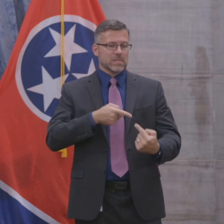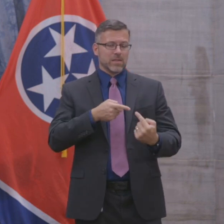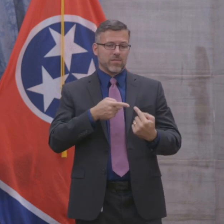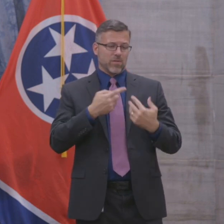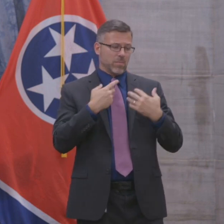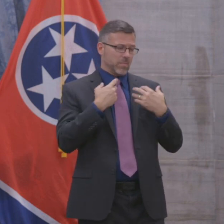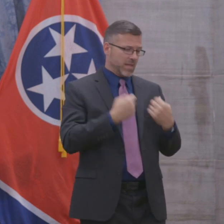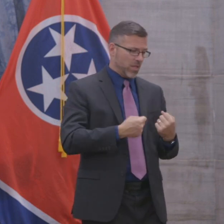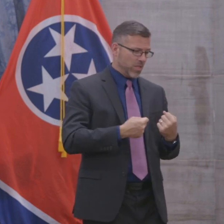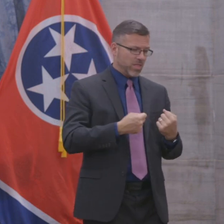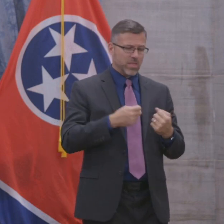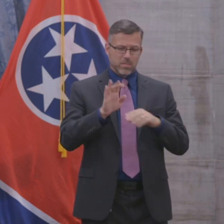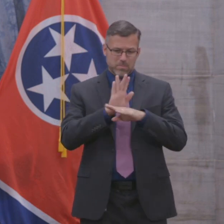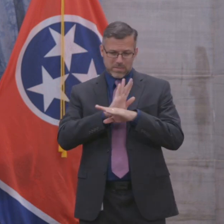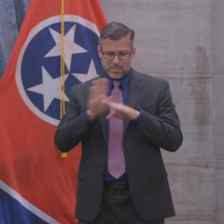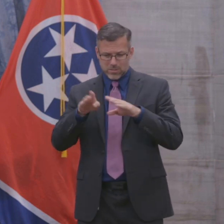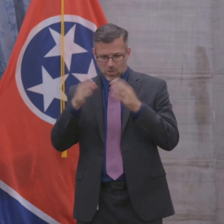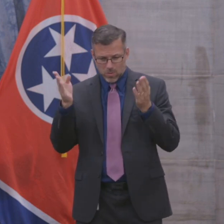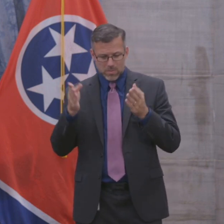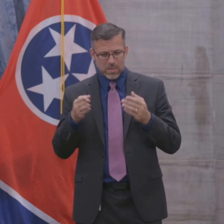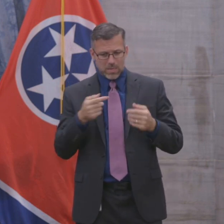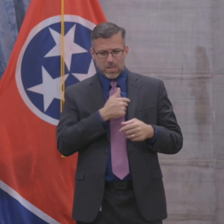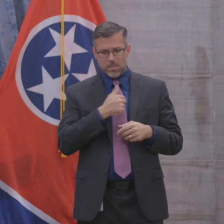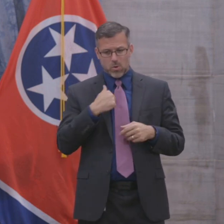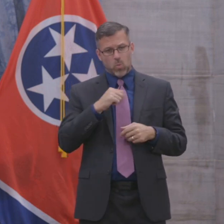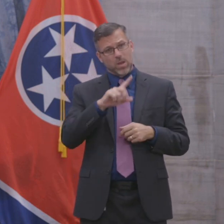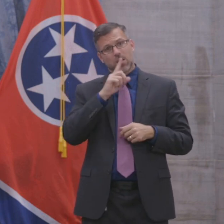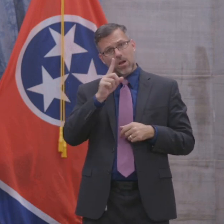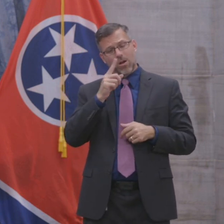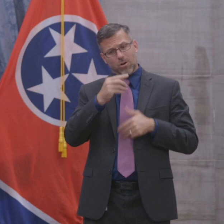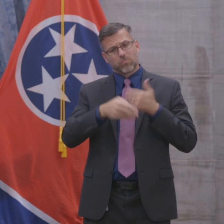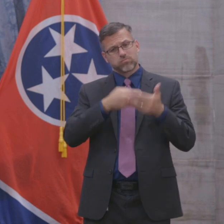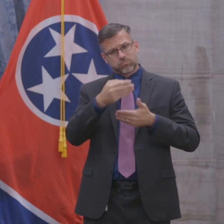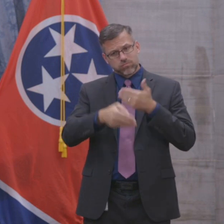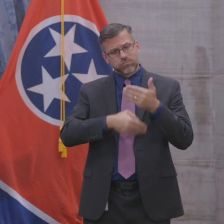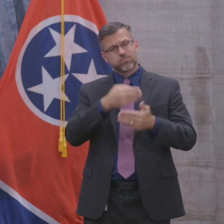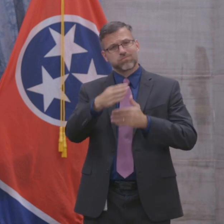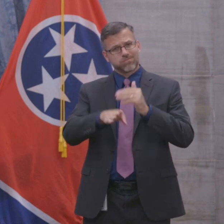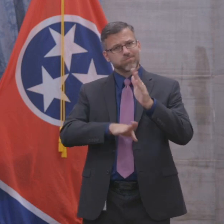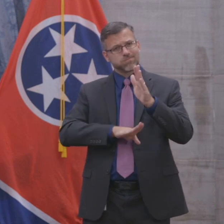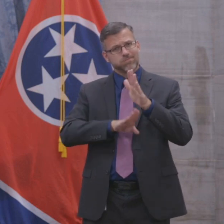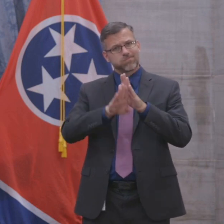have mitigated the spread. That's where we are. If things continue basically as they have for the